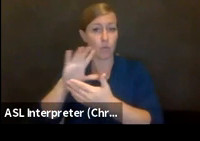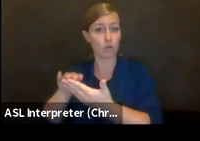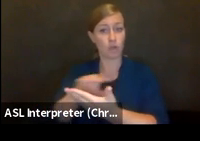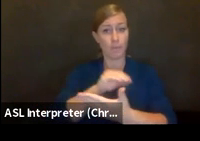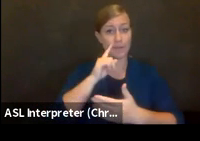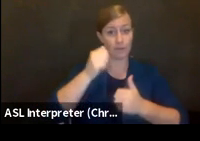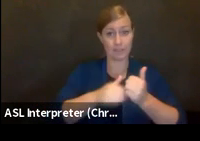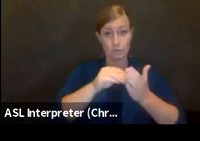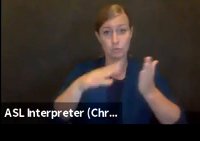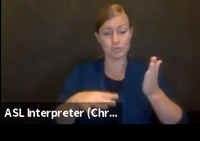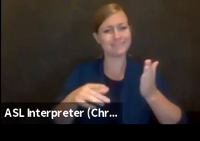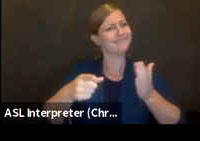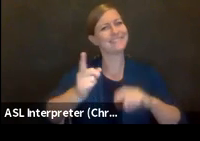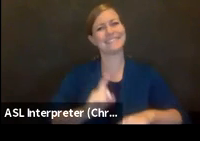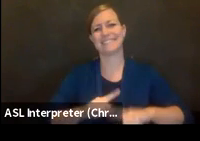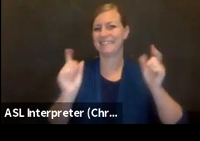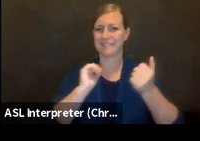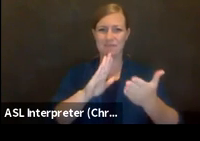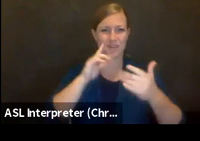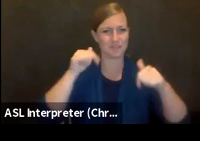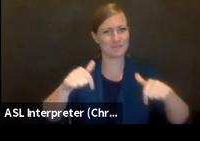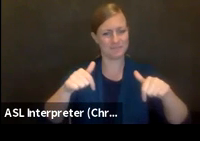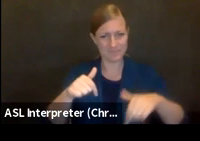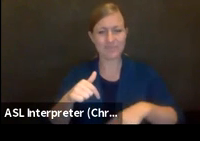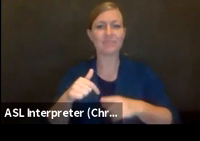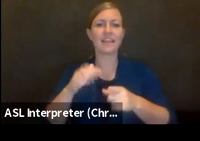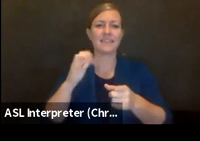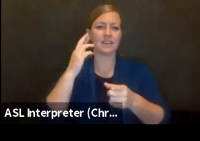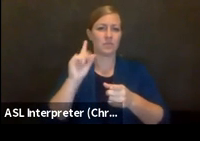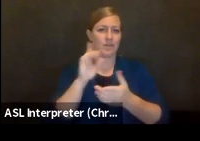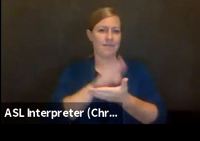ESD 189 - Amy Colburn: There's a whole nother process for this. And this is where the resources tend to get kind of confusing.